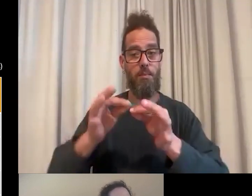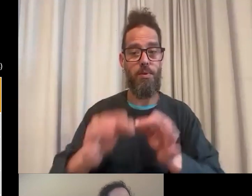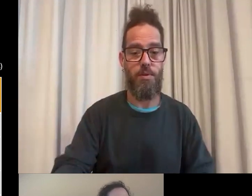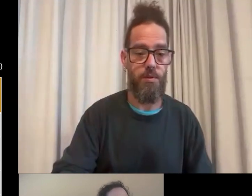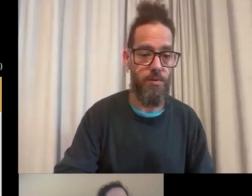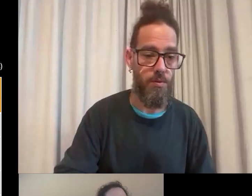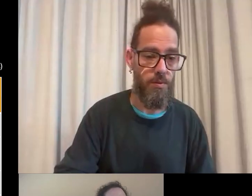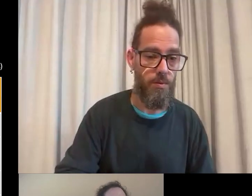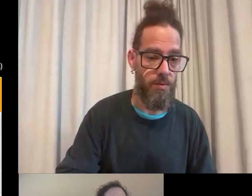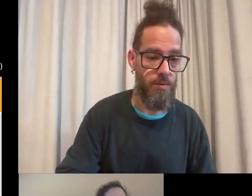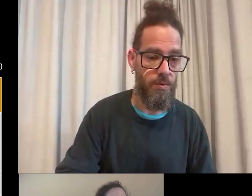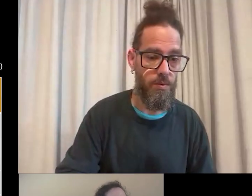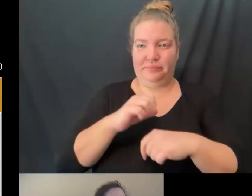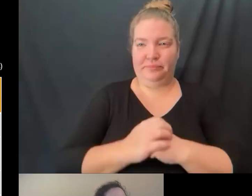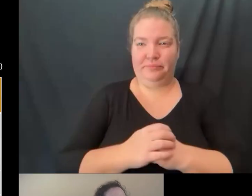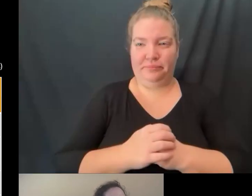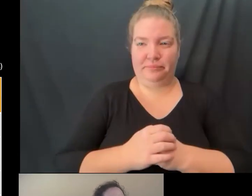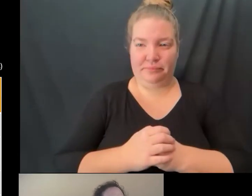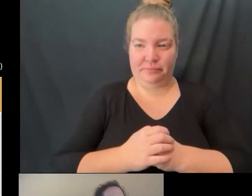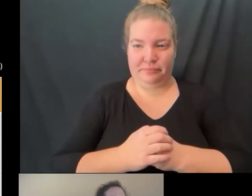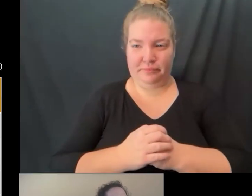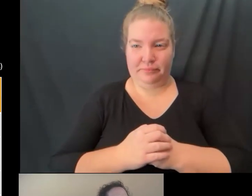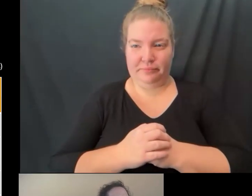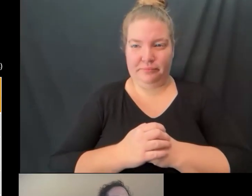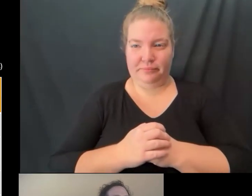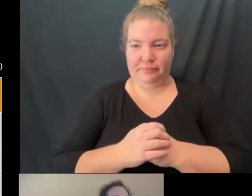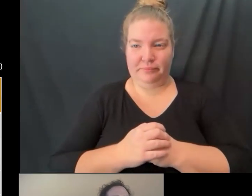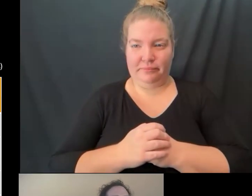And just to clarify, because only the federal government has obligations.